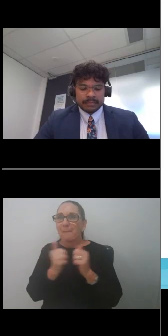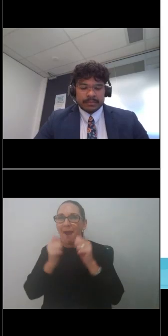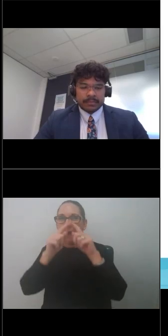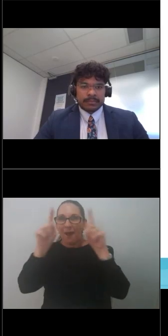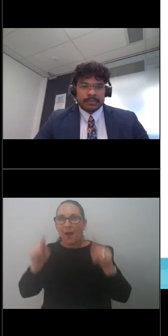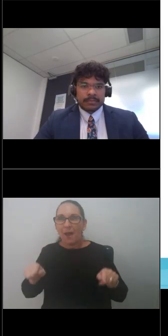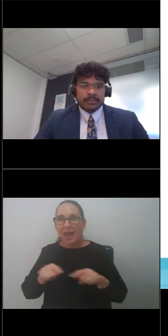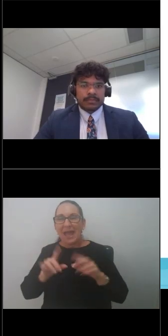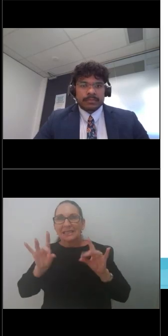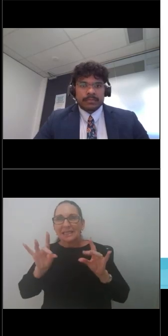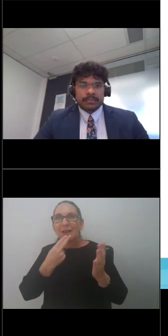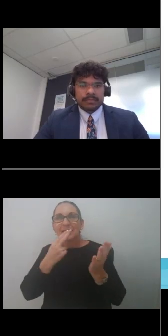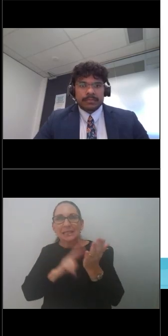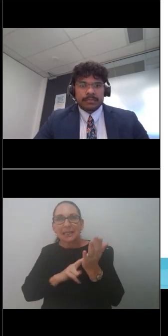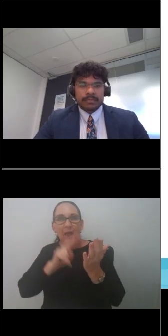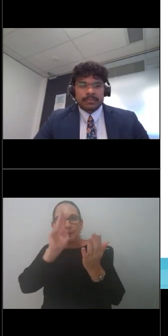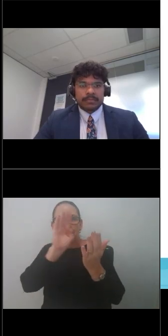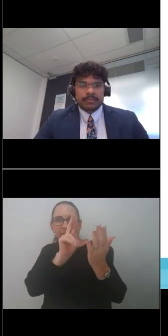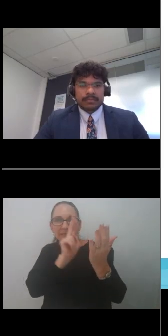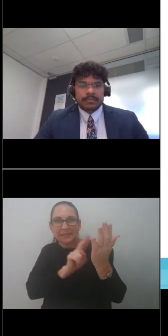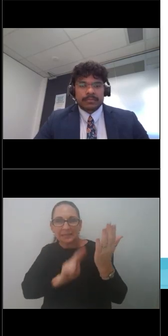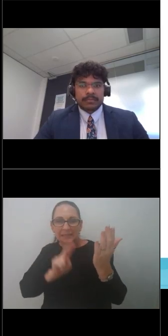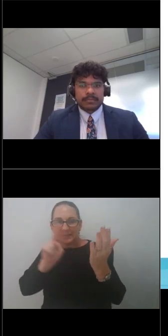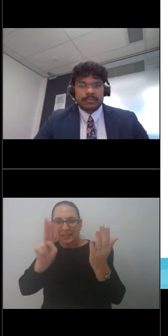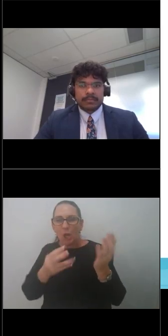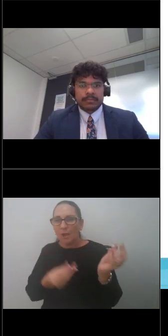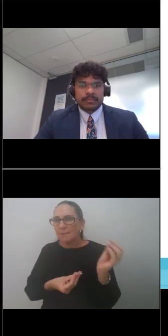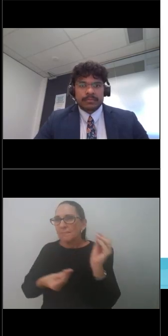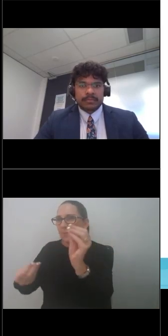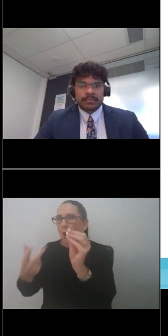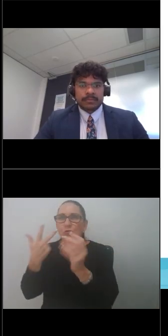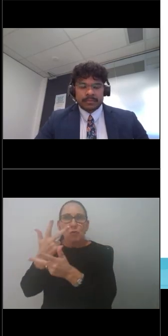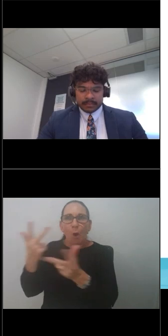understood it and she was going to show all of her friends about this cool um piece of paper she had